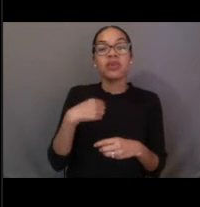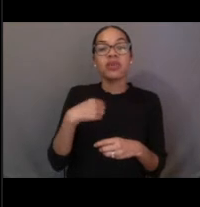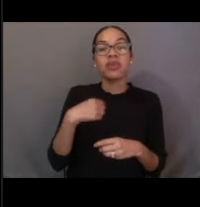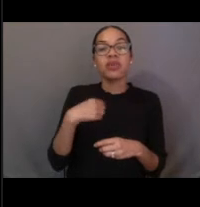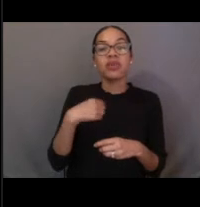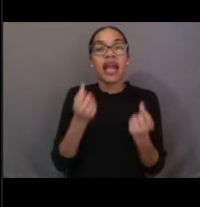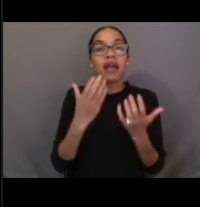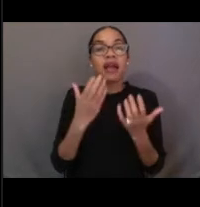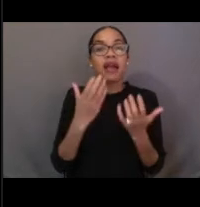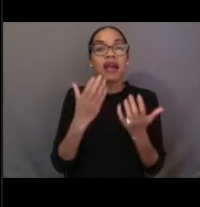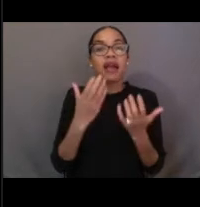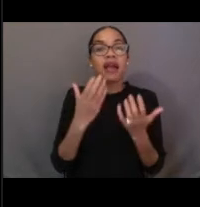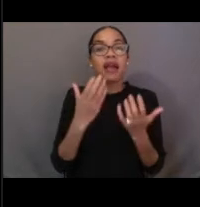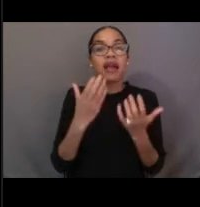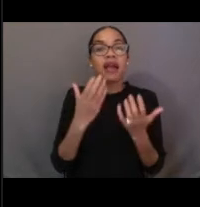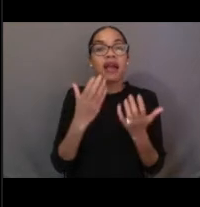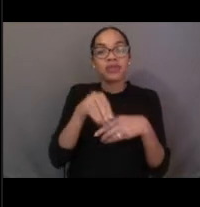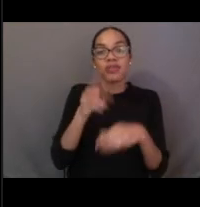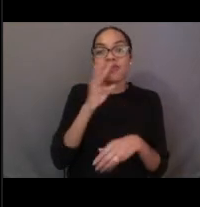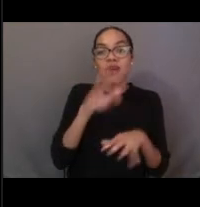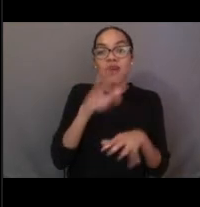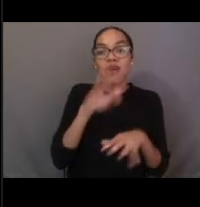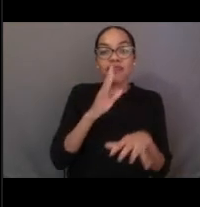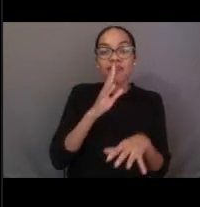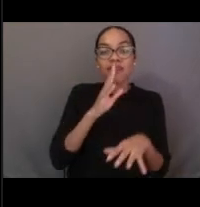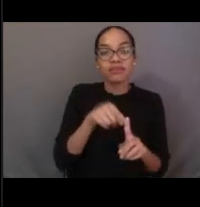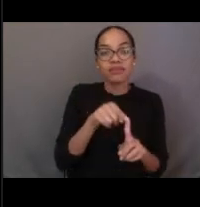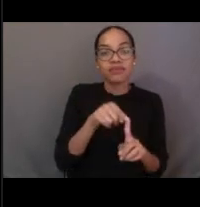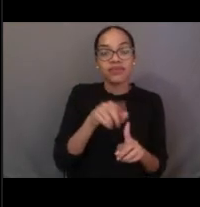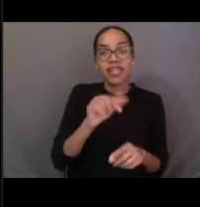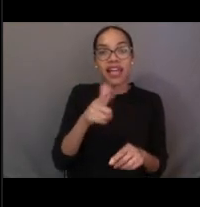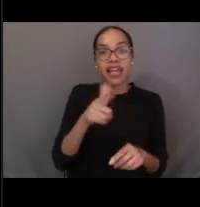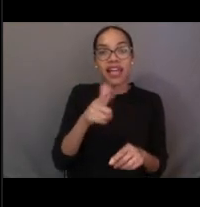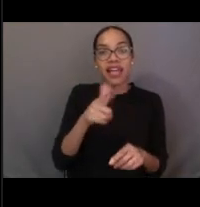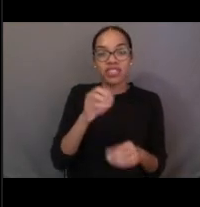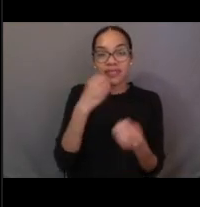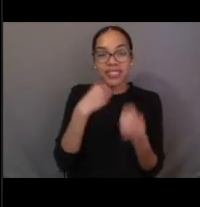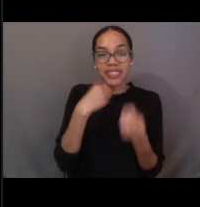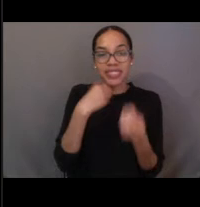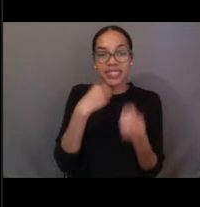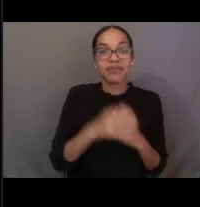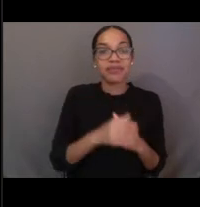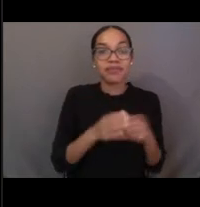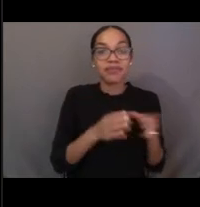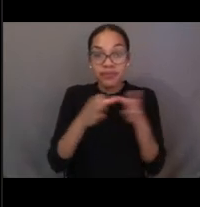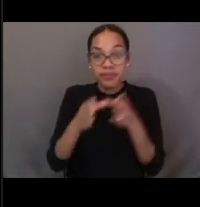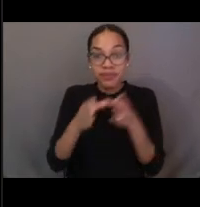And it tells me other things, but those are the important ones. And this is me at my job, wearing waiters,